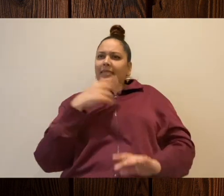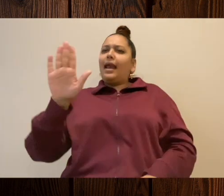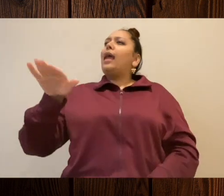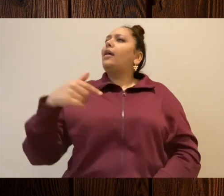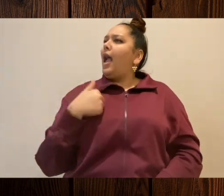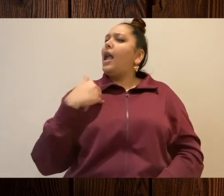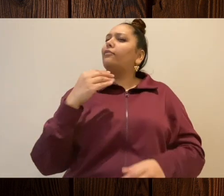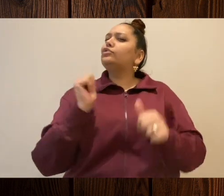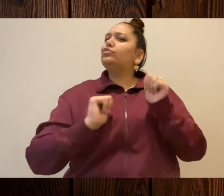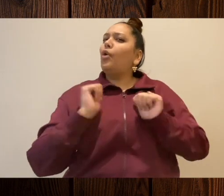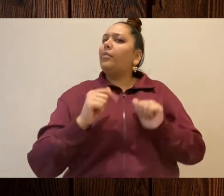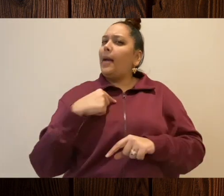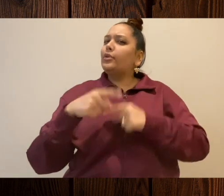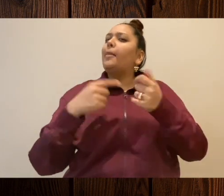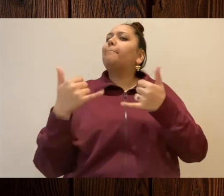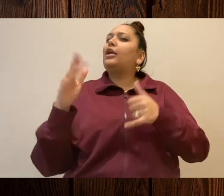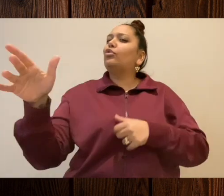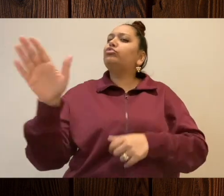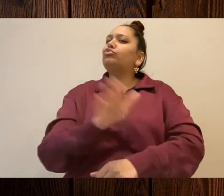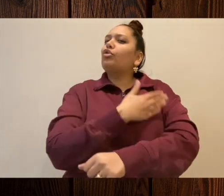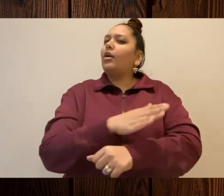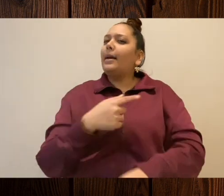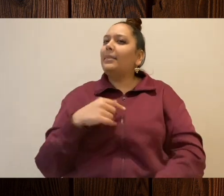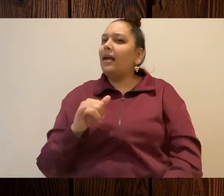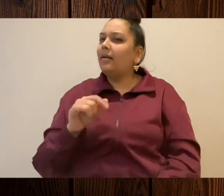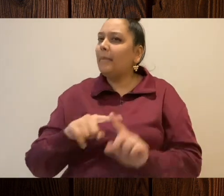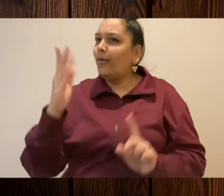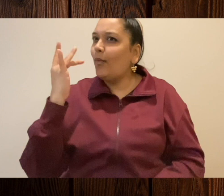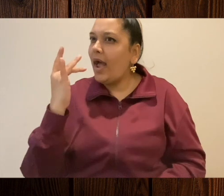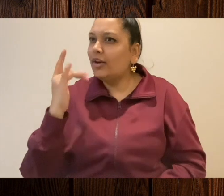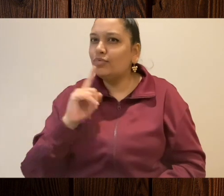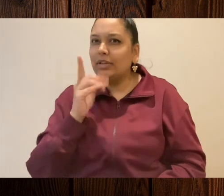(‘allowing’ - I really don't love that word), but making space for